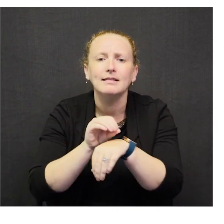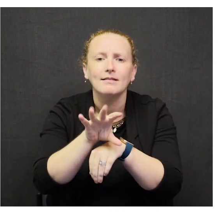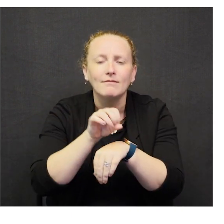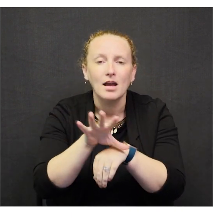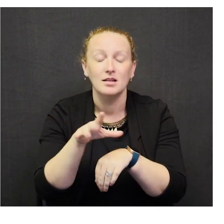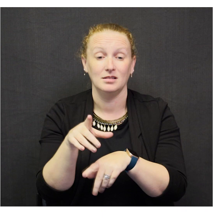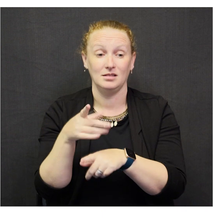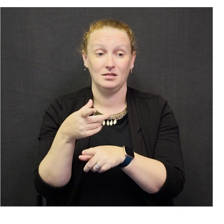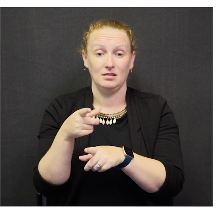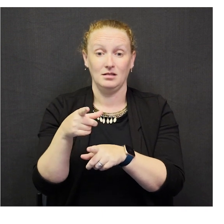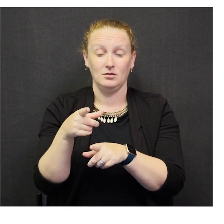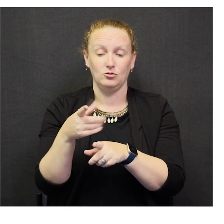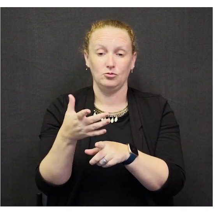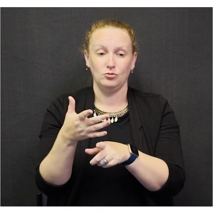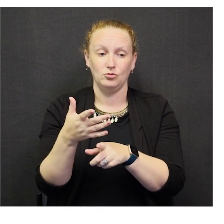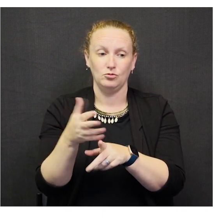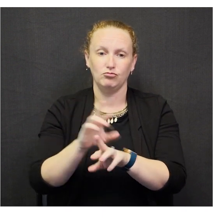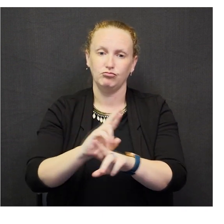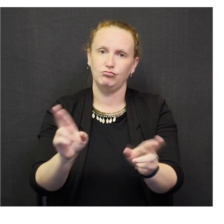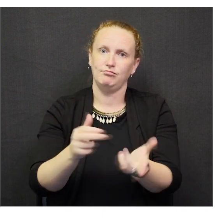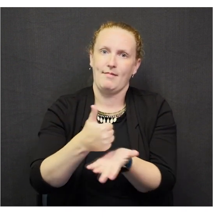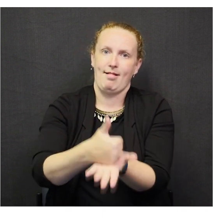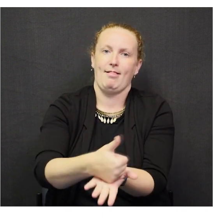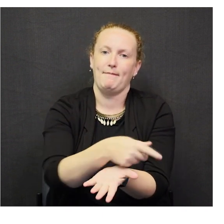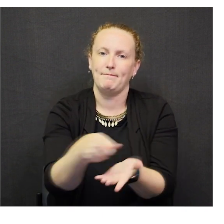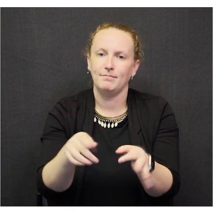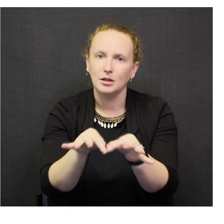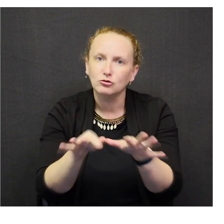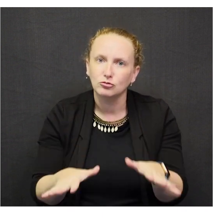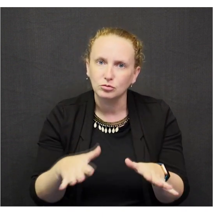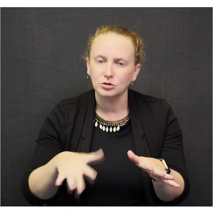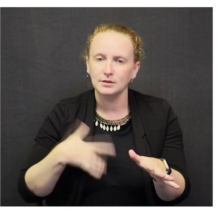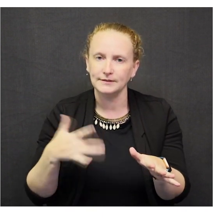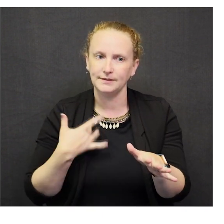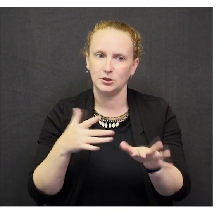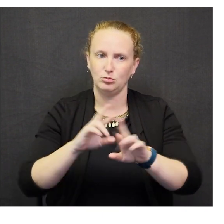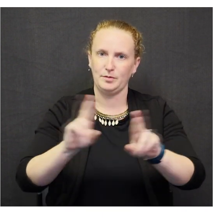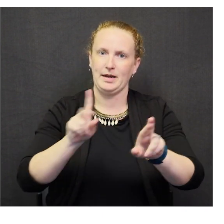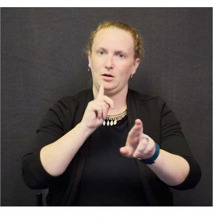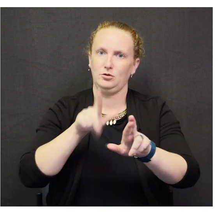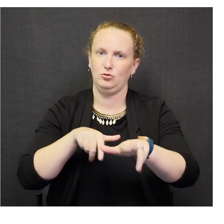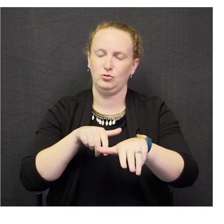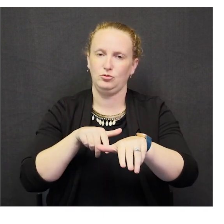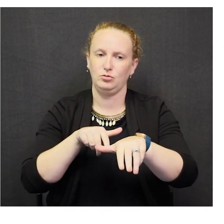to to meet, uh, the type of challenges that they're experiencing now.